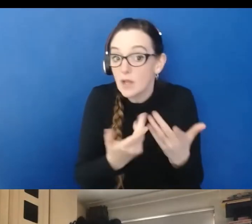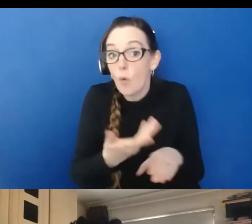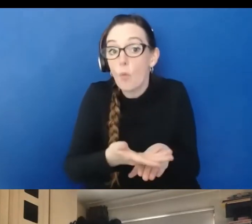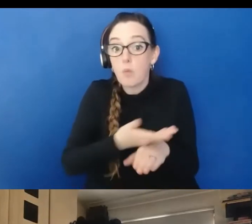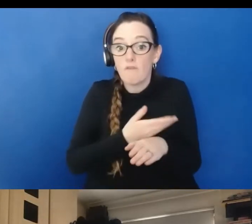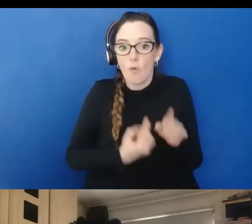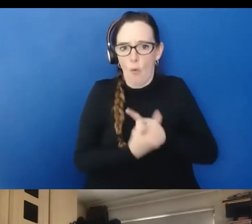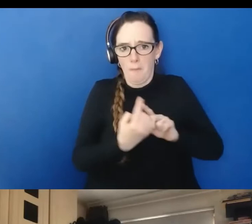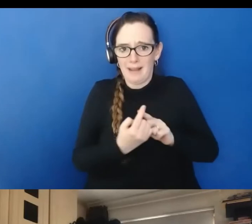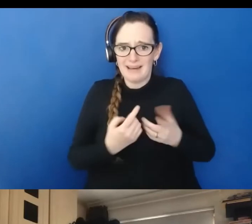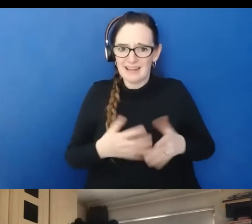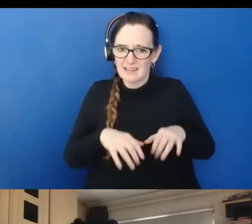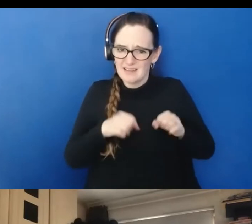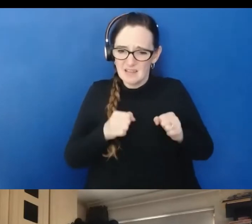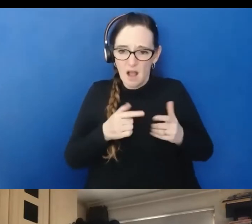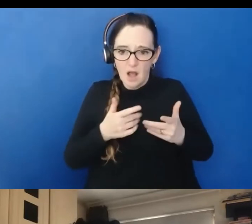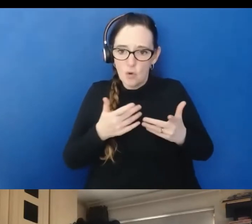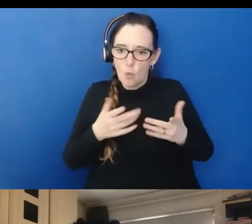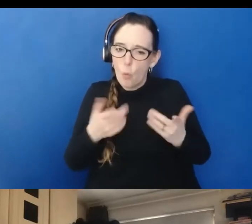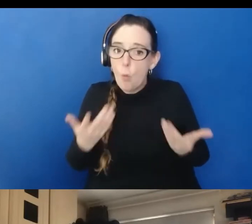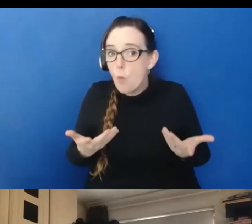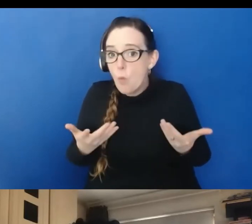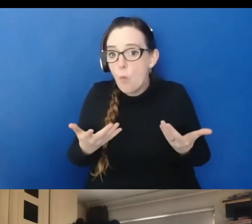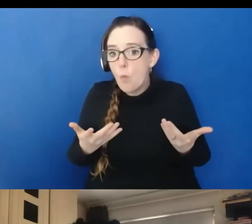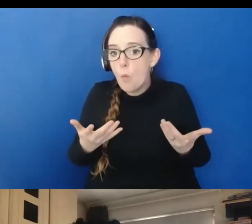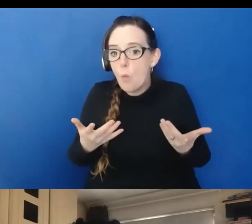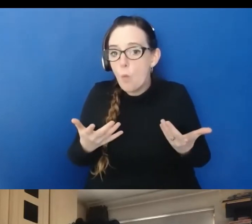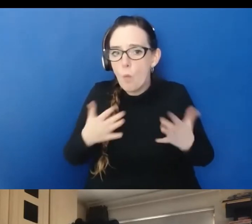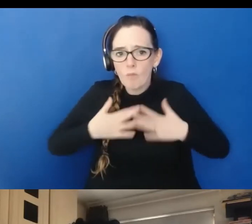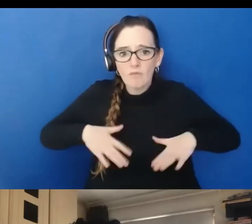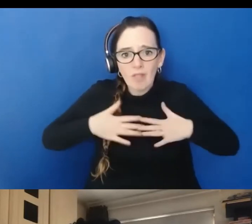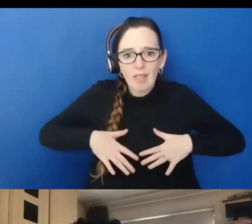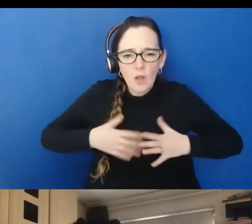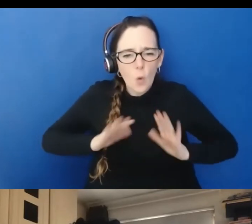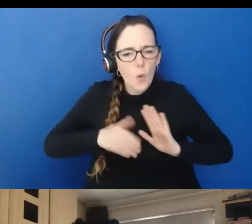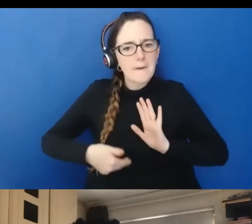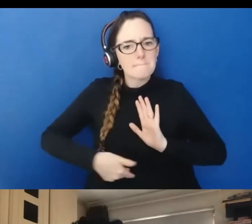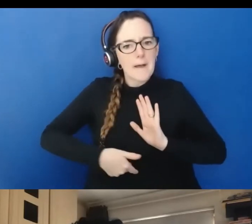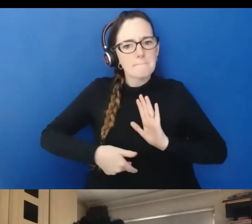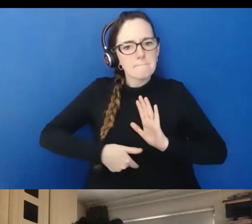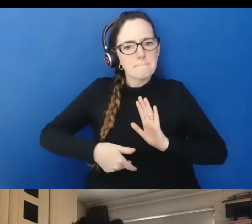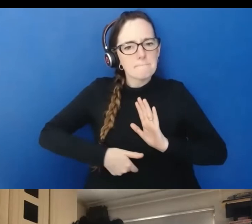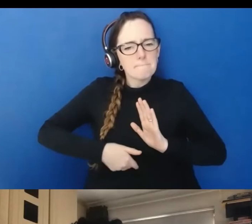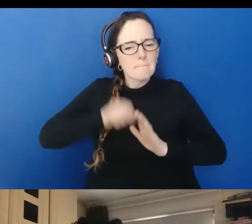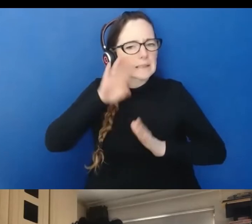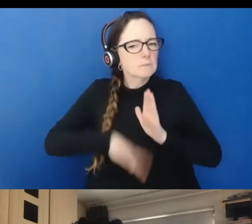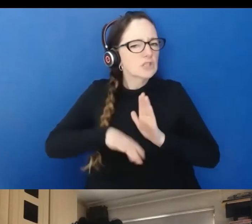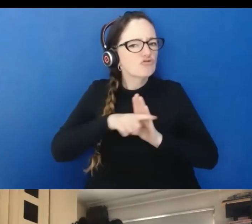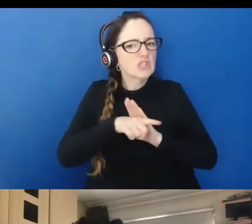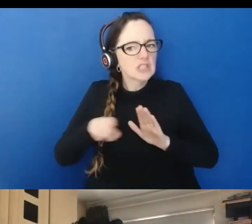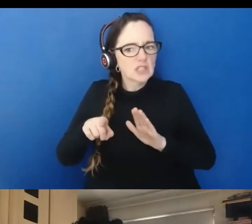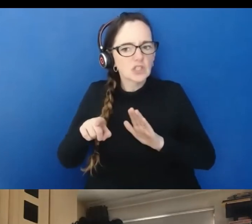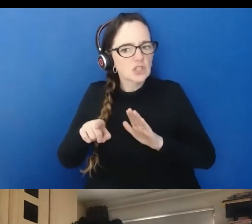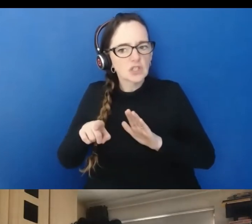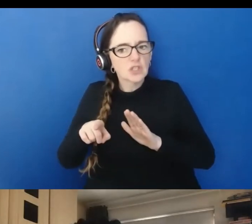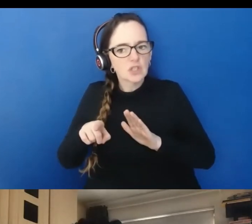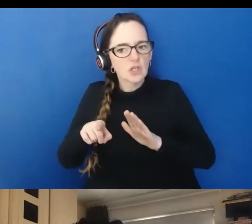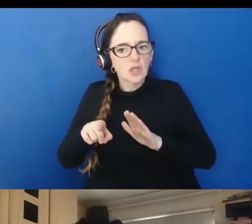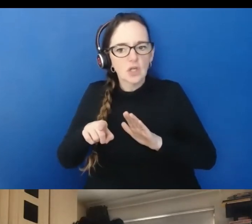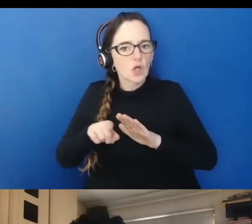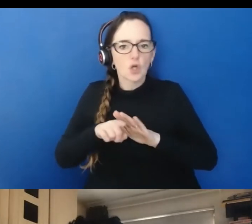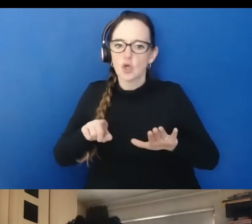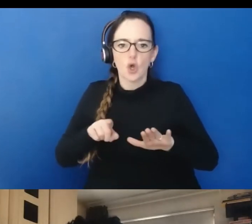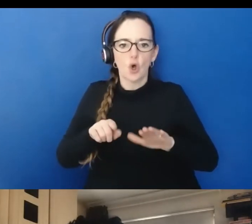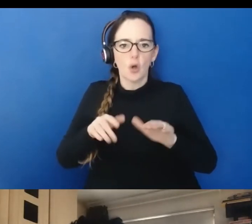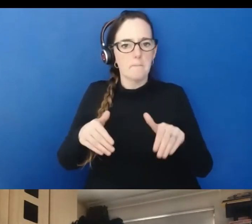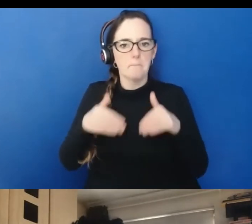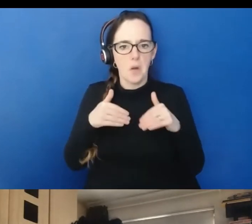Of like having physical and intuitive bodily experiences not only typing onto your laptop,